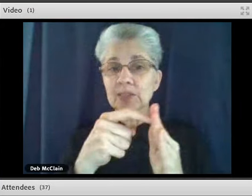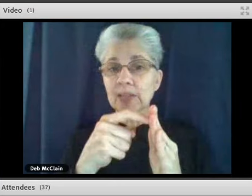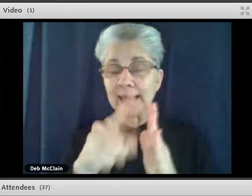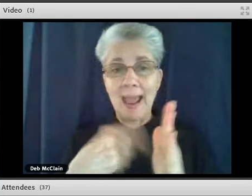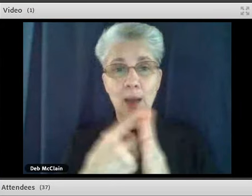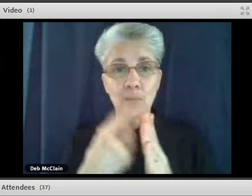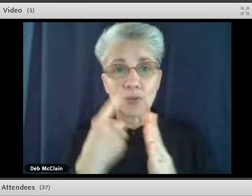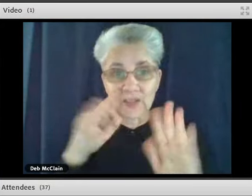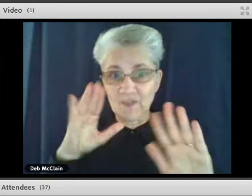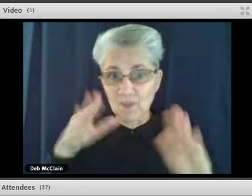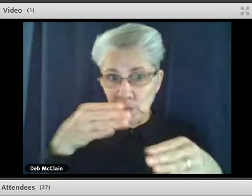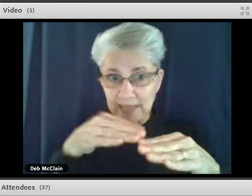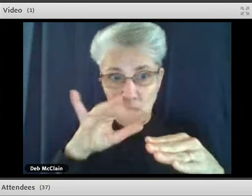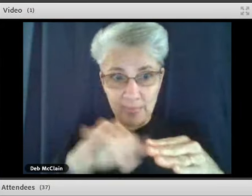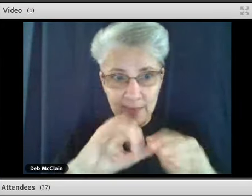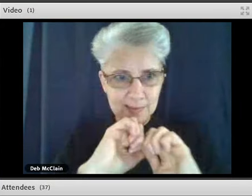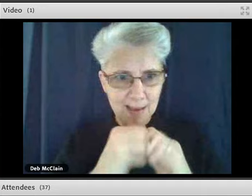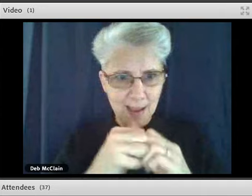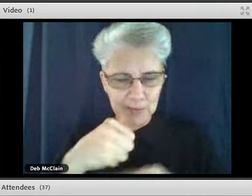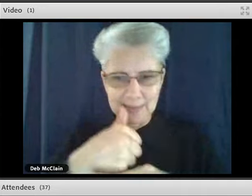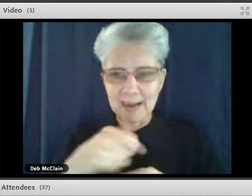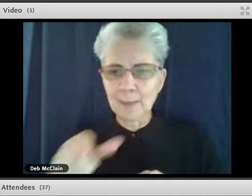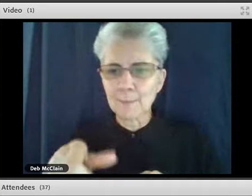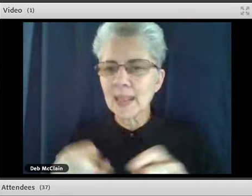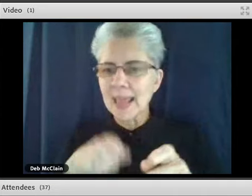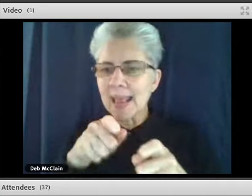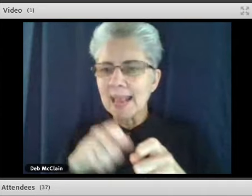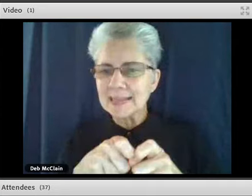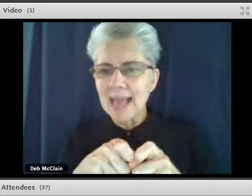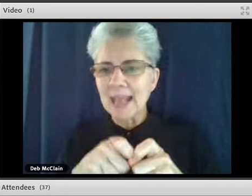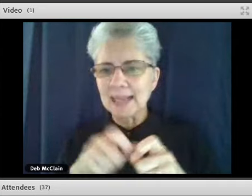You could spend an hour just on this. Yes. Exactly, Patricia.